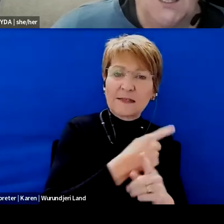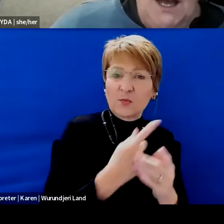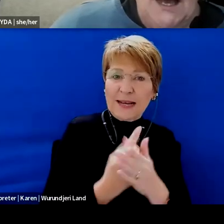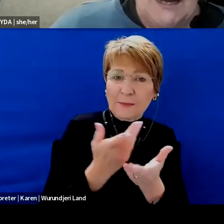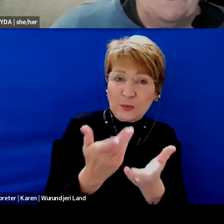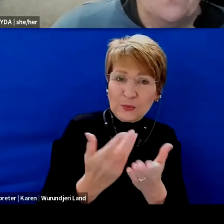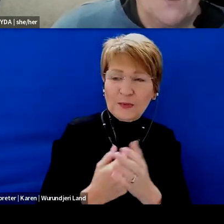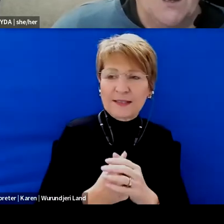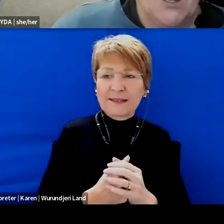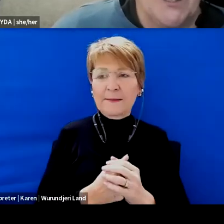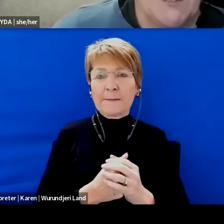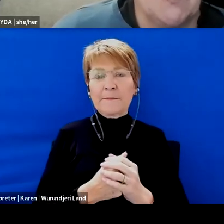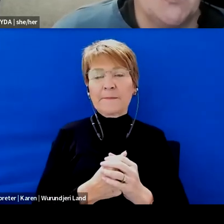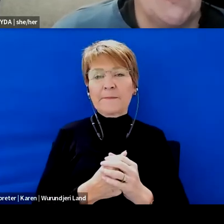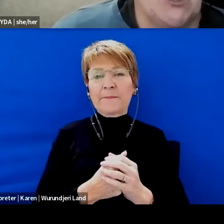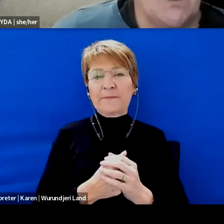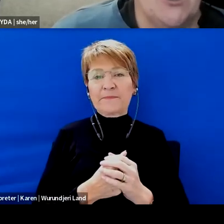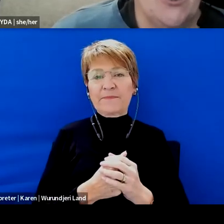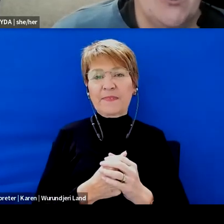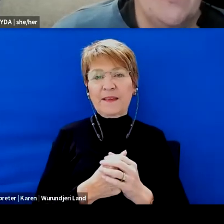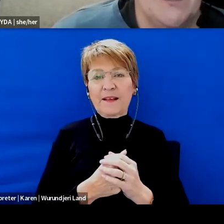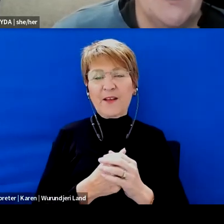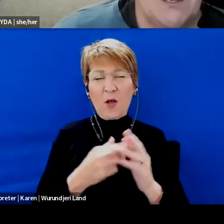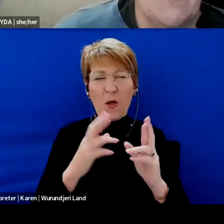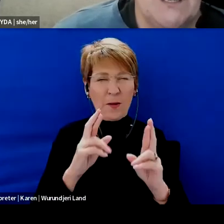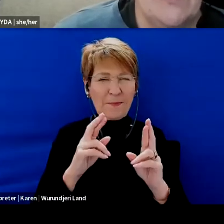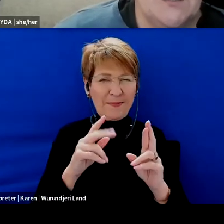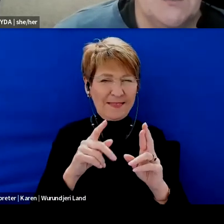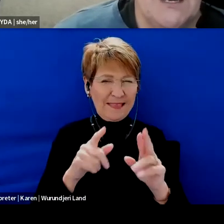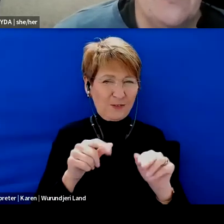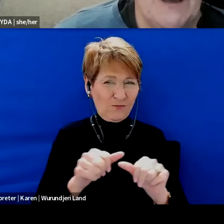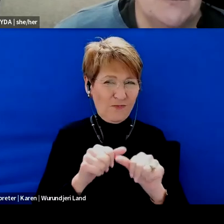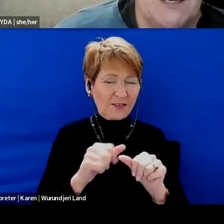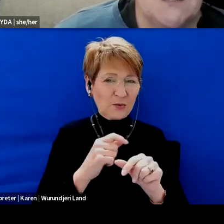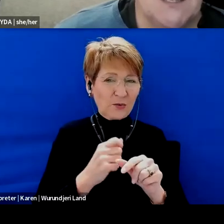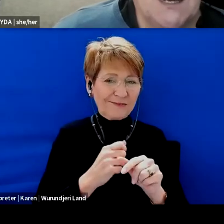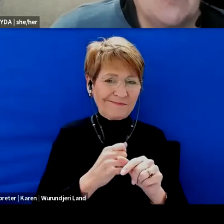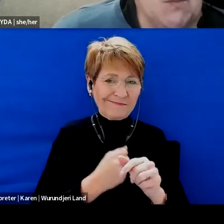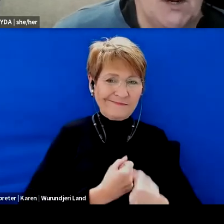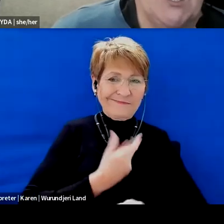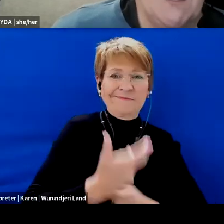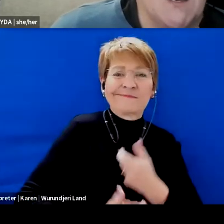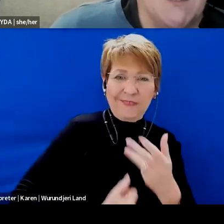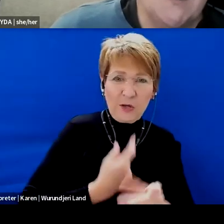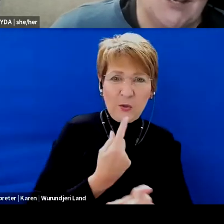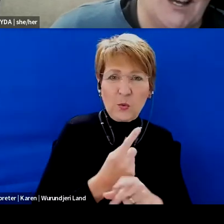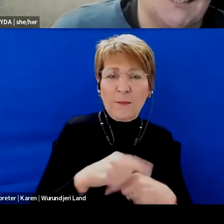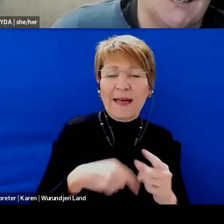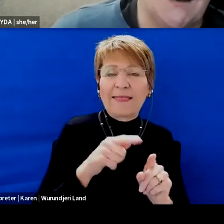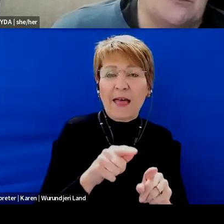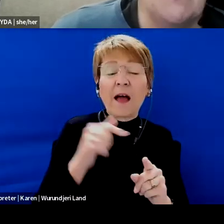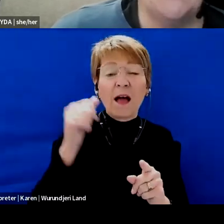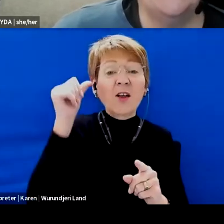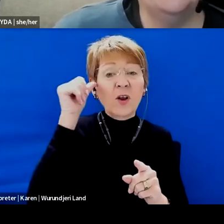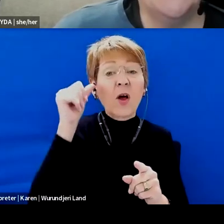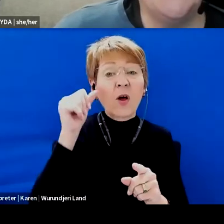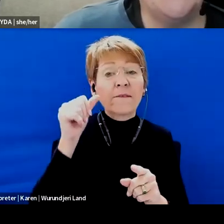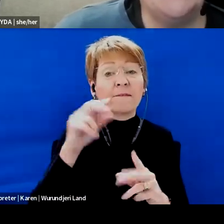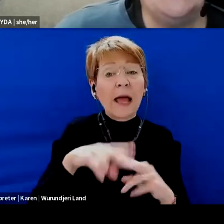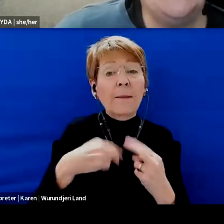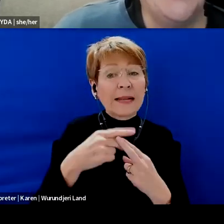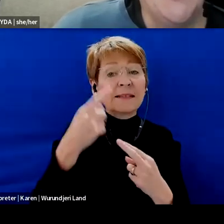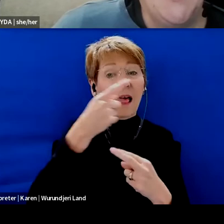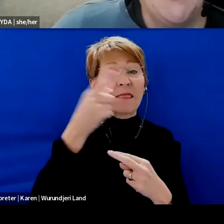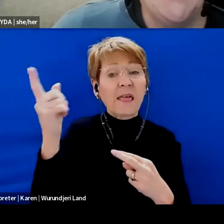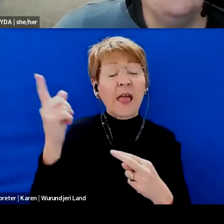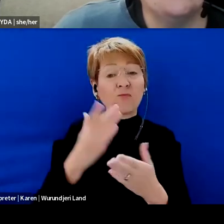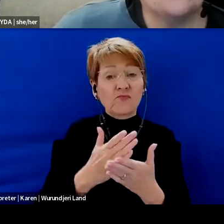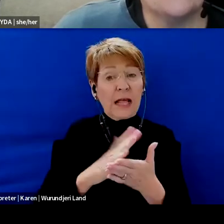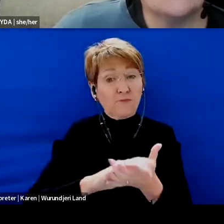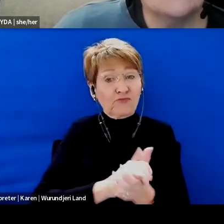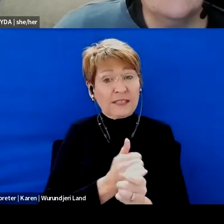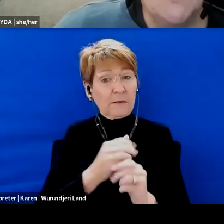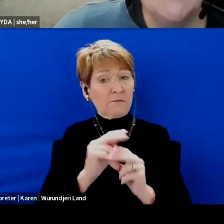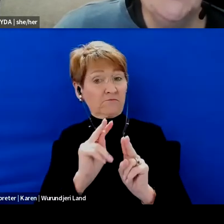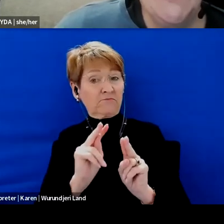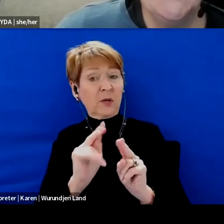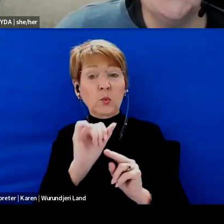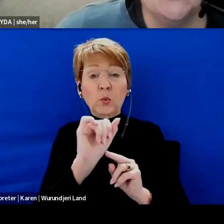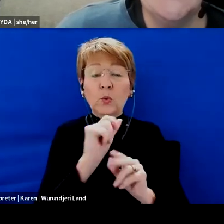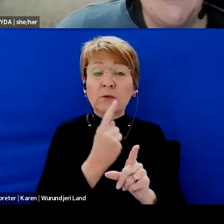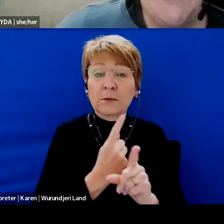I hope that's an okay experience for you I know that definitely families, appreciate that insight. So, really, thank you.